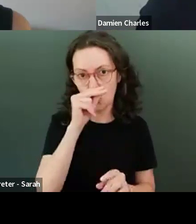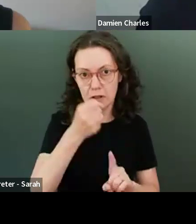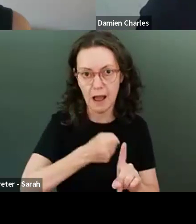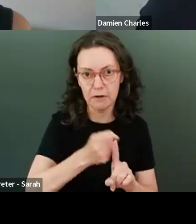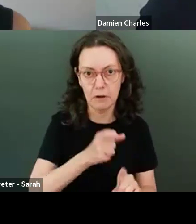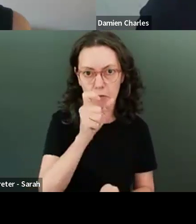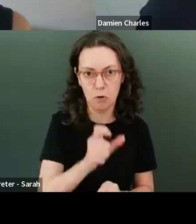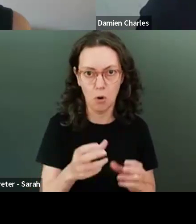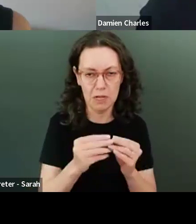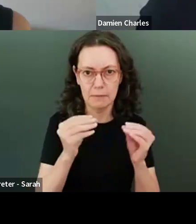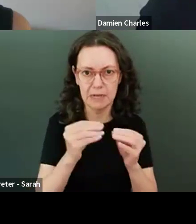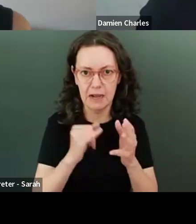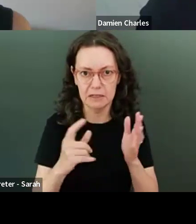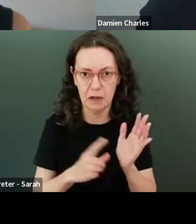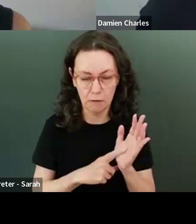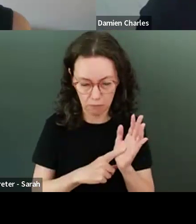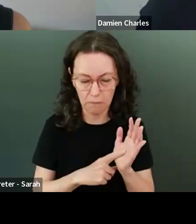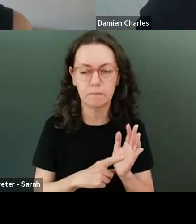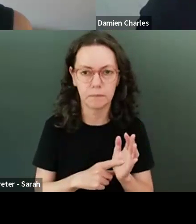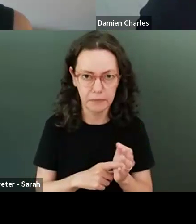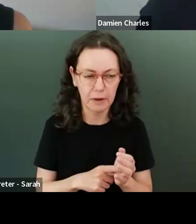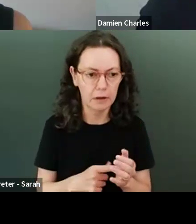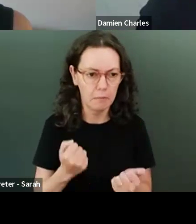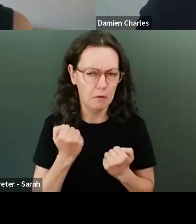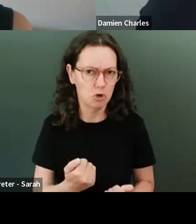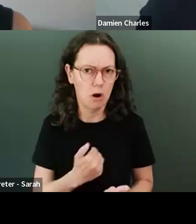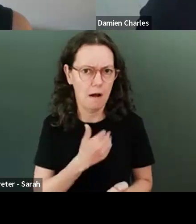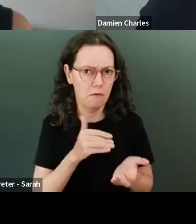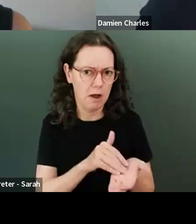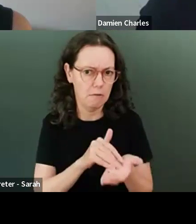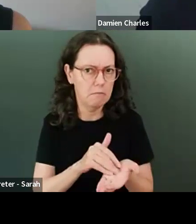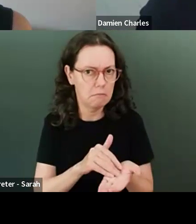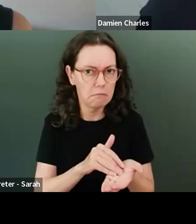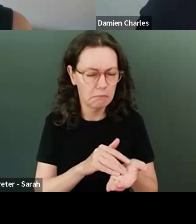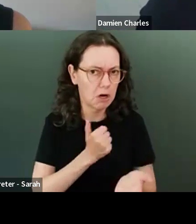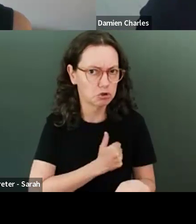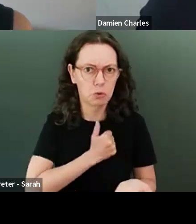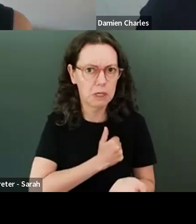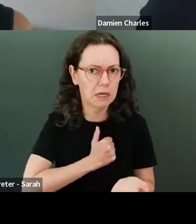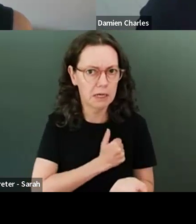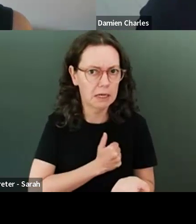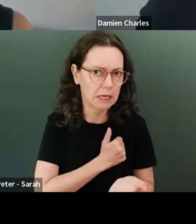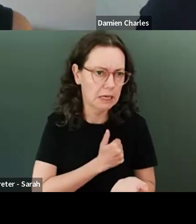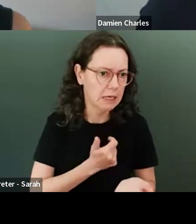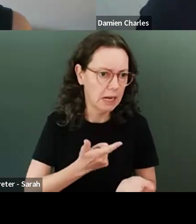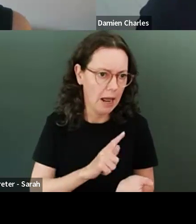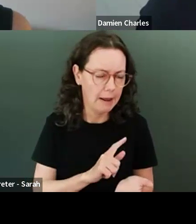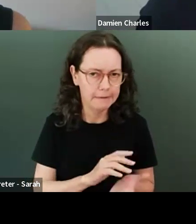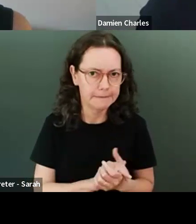the Brotherhood of St Laurence. So that Is, that's something that I really